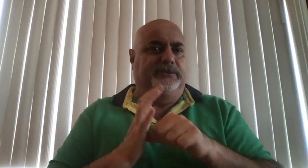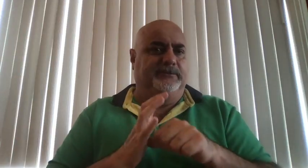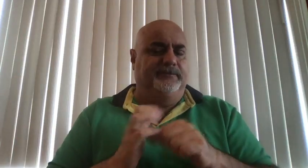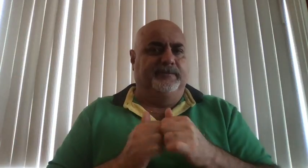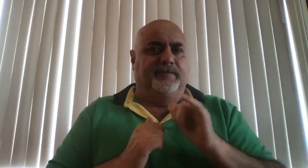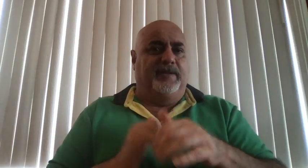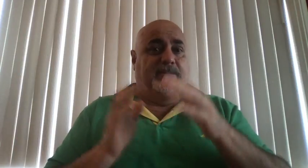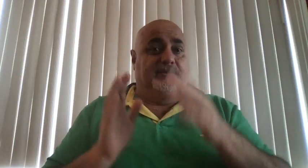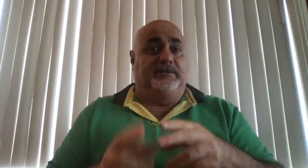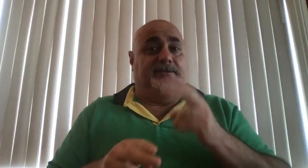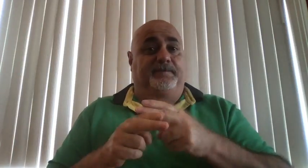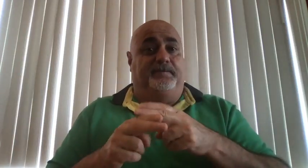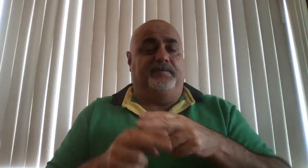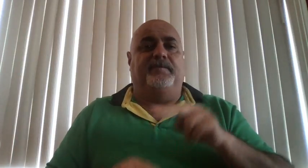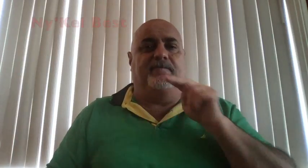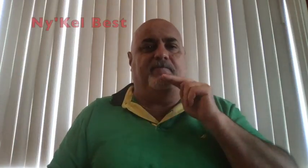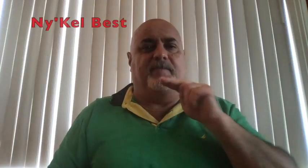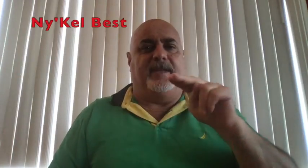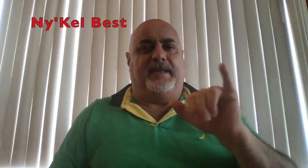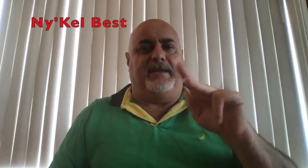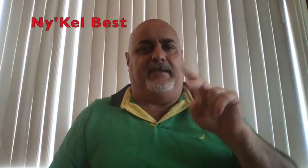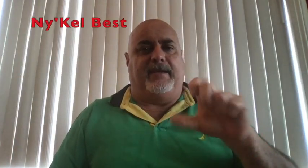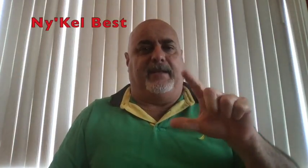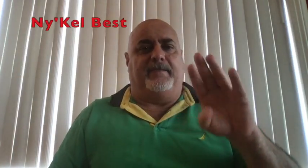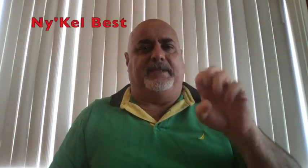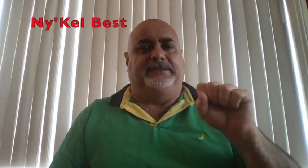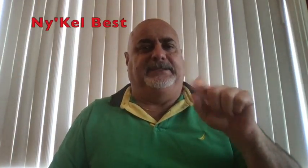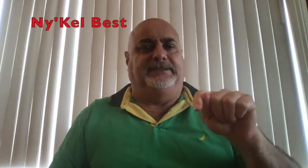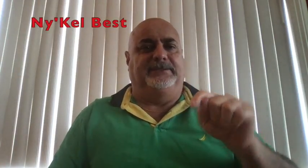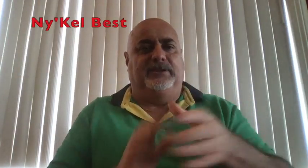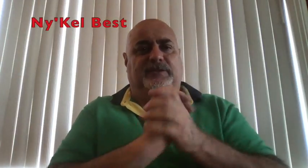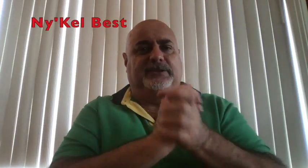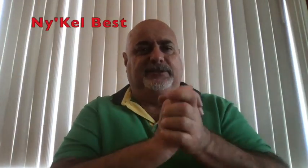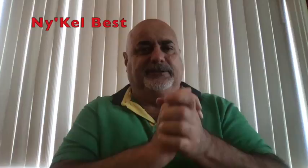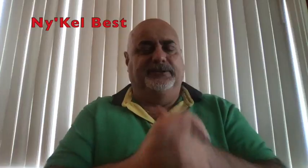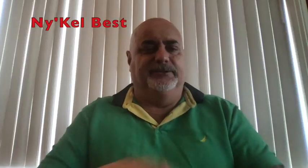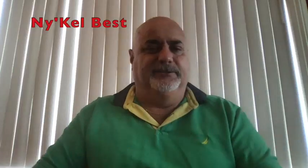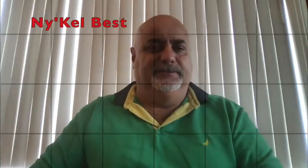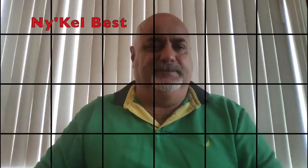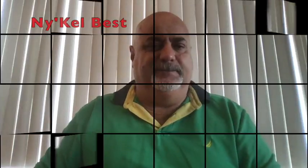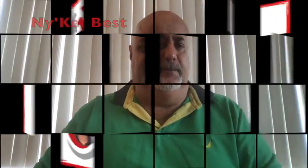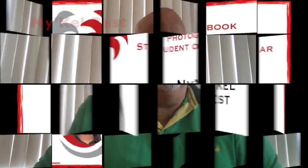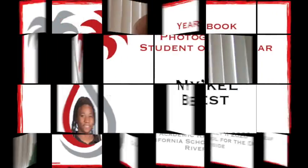Incredibly impressed with this individual and this student is Nikal Best Congratulations, Nico.